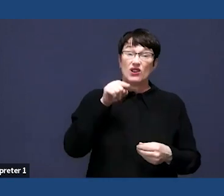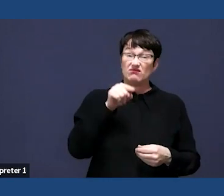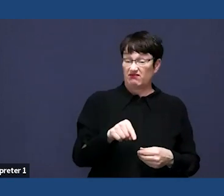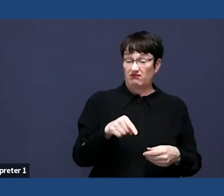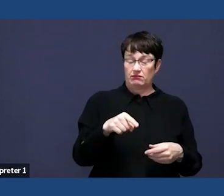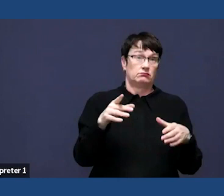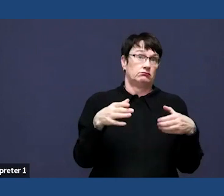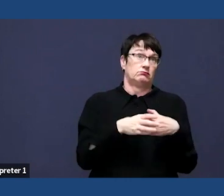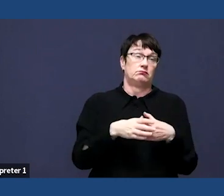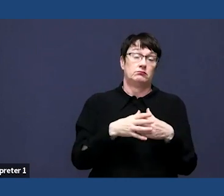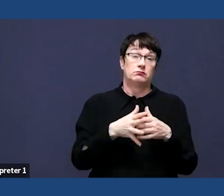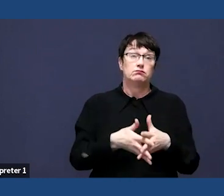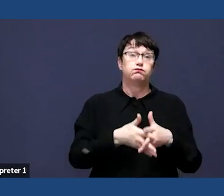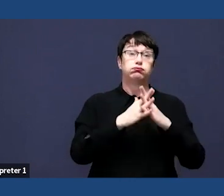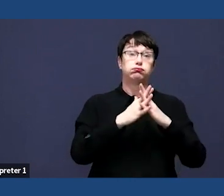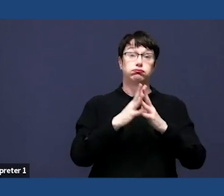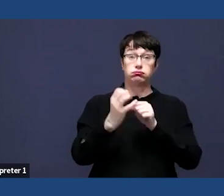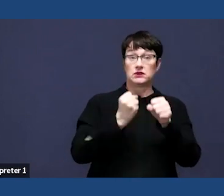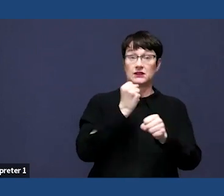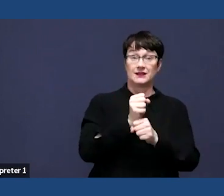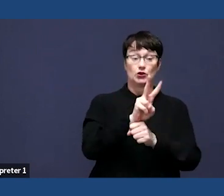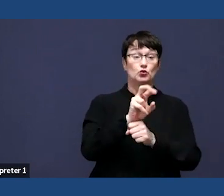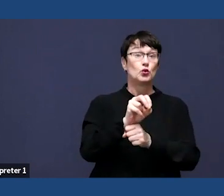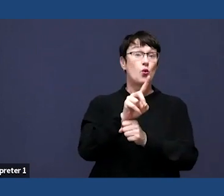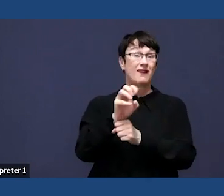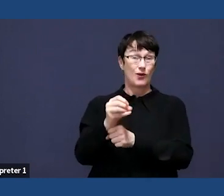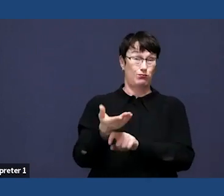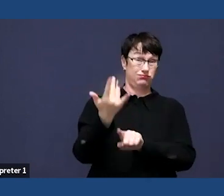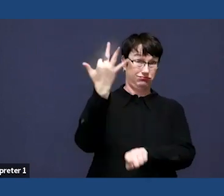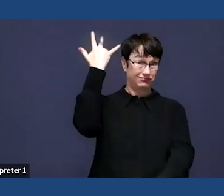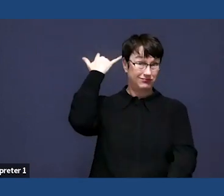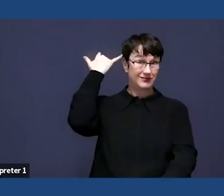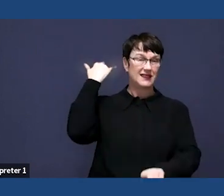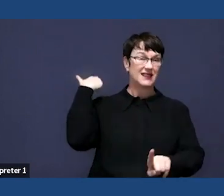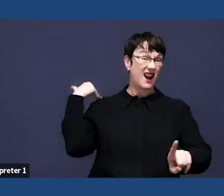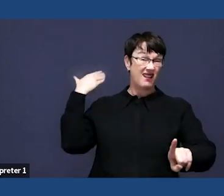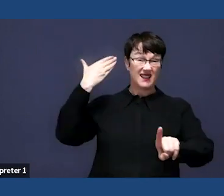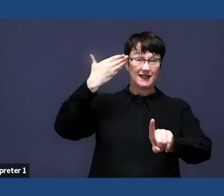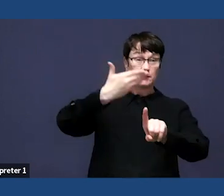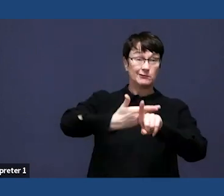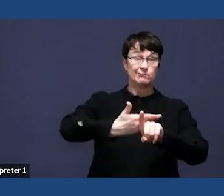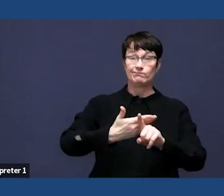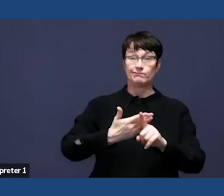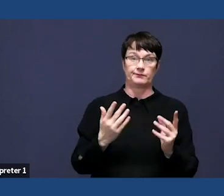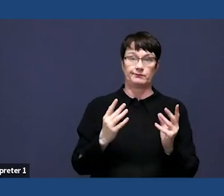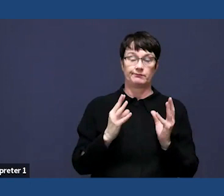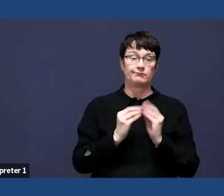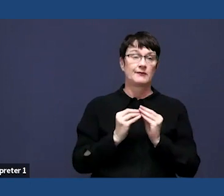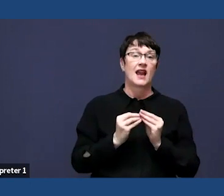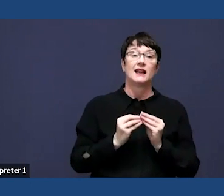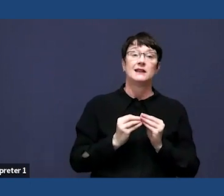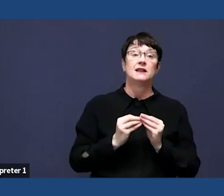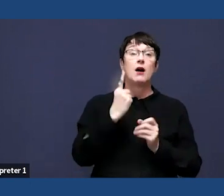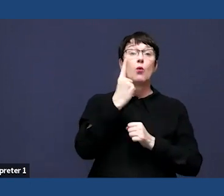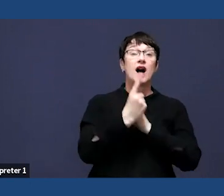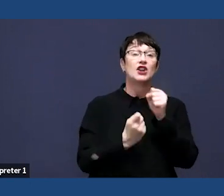And what these intensive processes has shown is that there are indeed many rights that are not recognized for older persons.